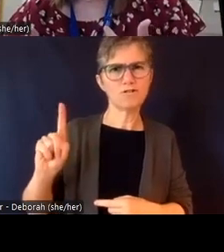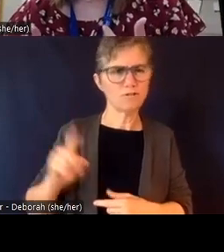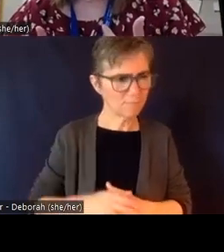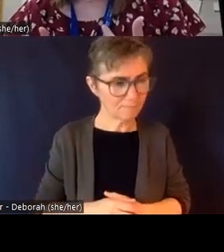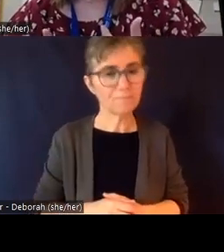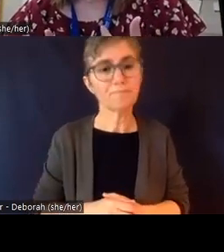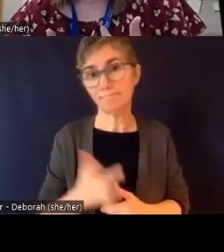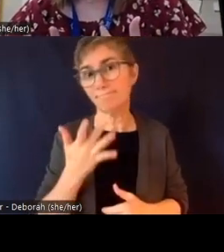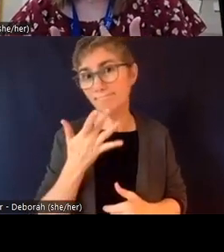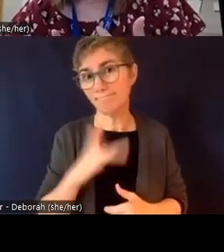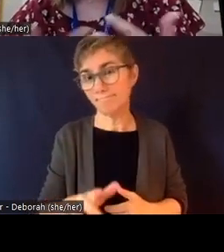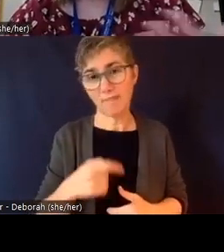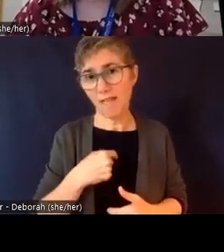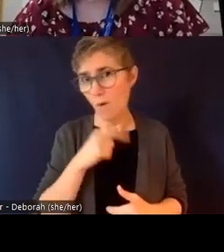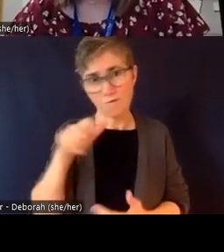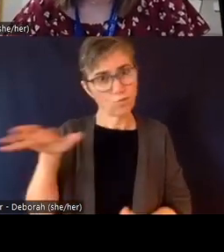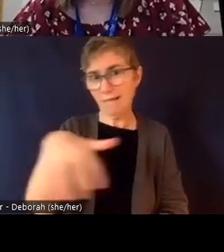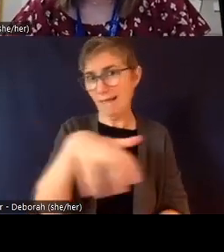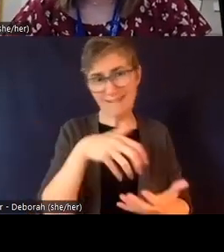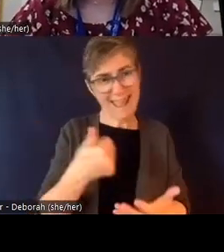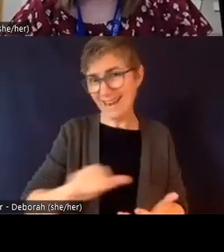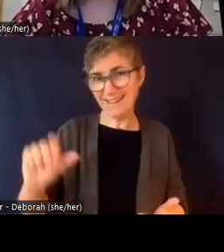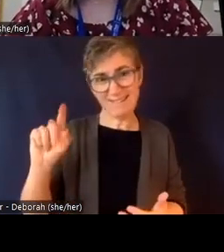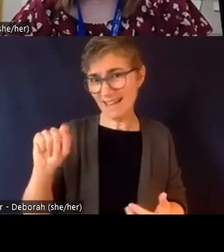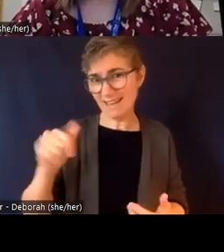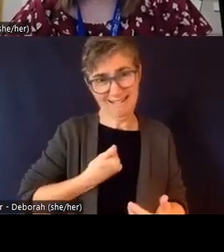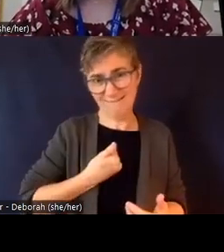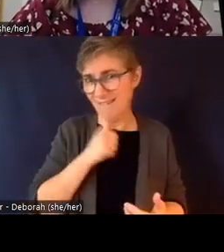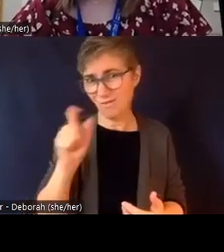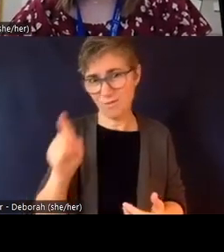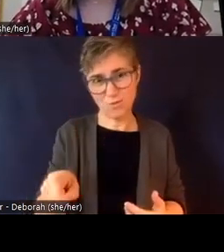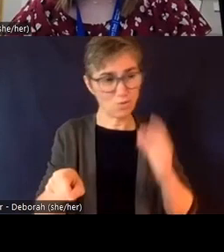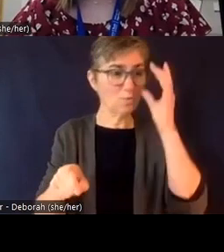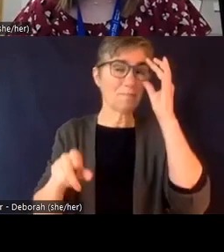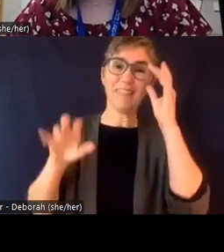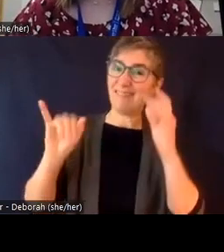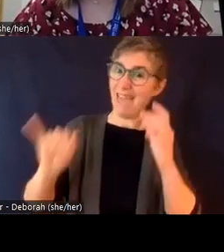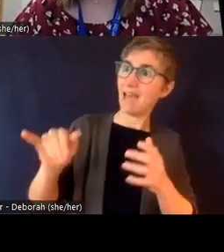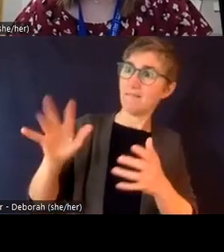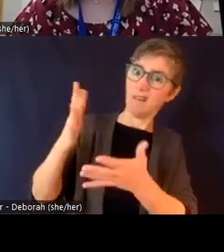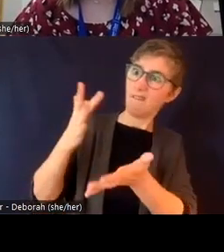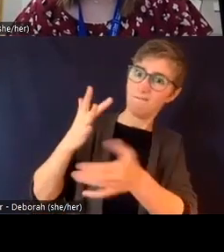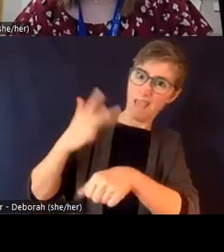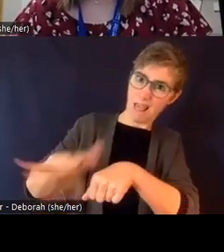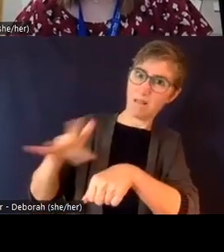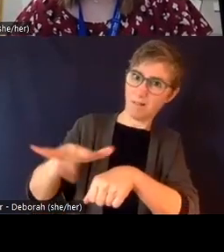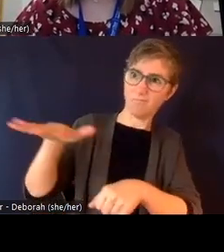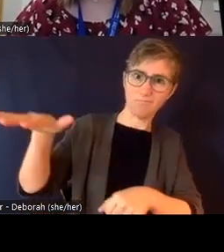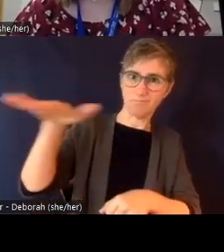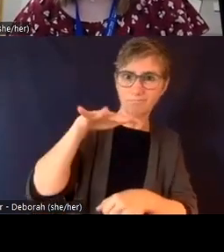I did not have to collect any of this data. This data freely available to anyone who wants